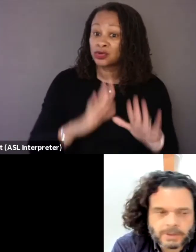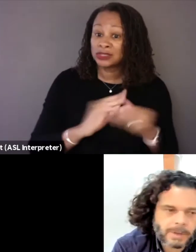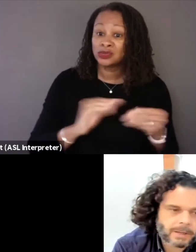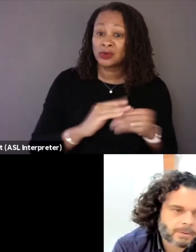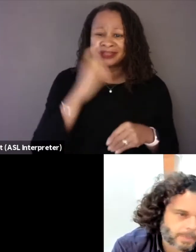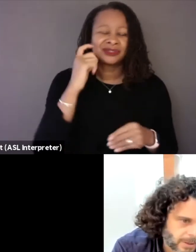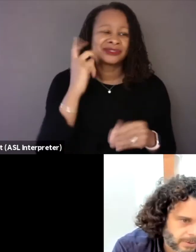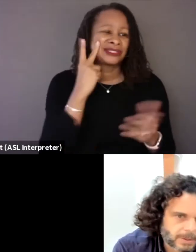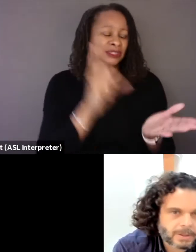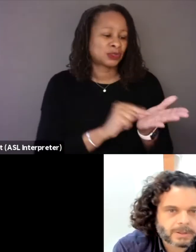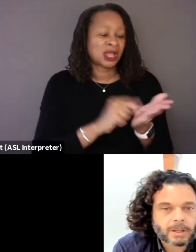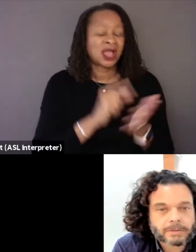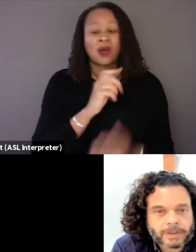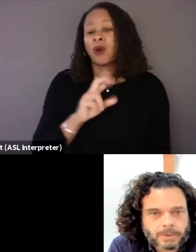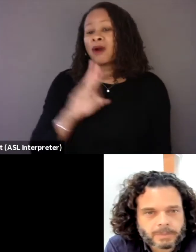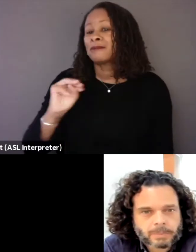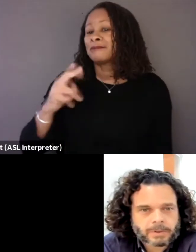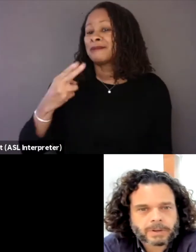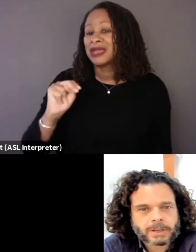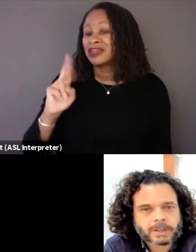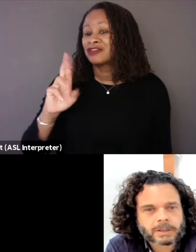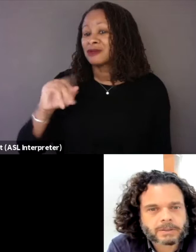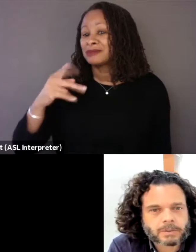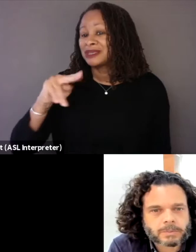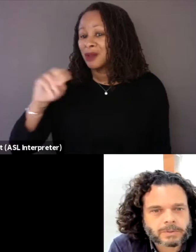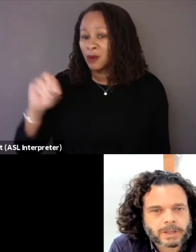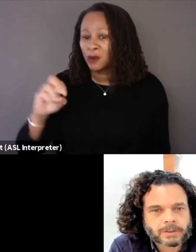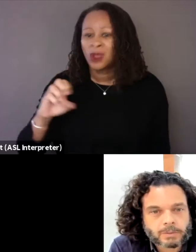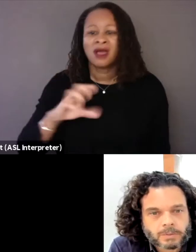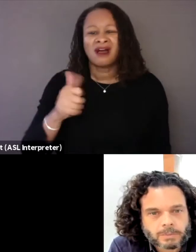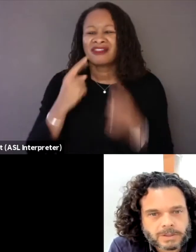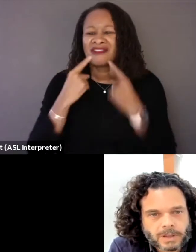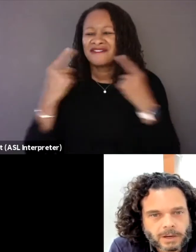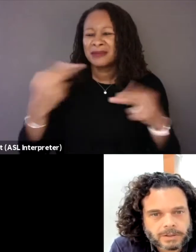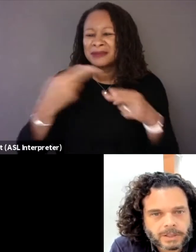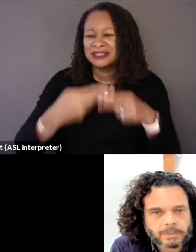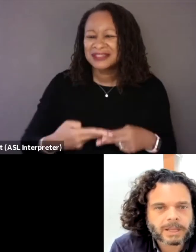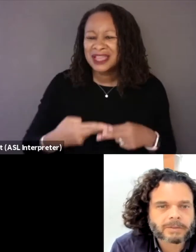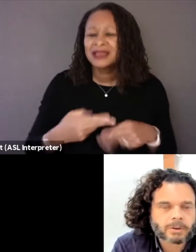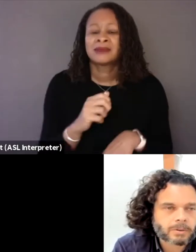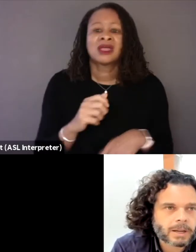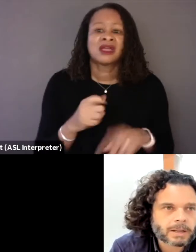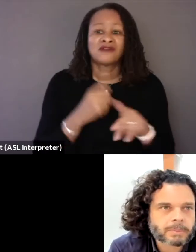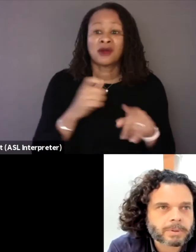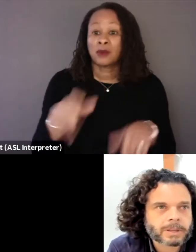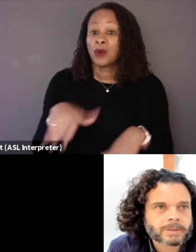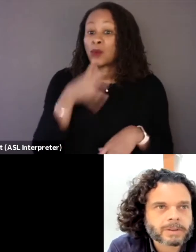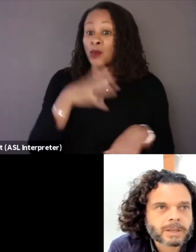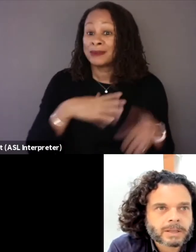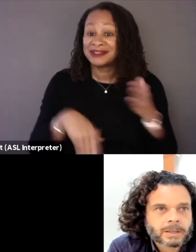cause Megan Rapinoe's in it and a lot of famous people are in it in terms of like the U.S. women's soccer team and they have notoriety, but it's,